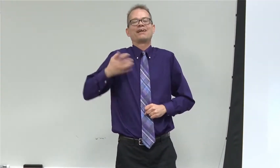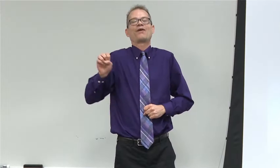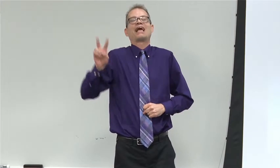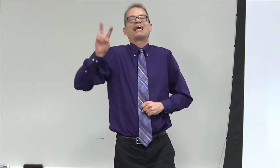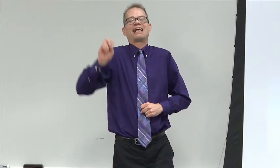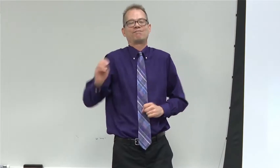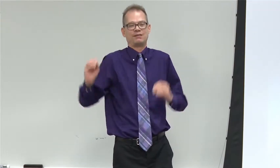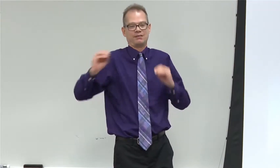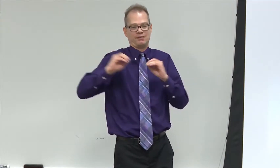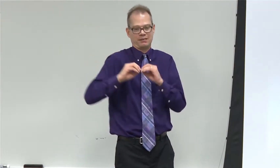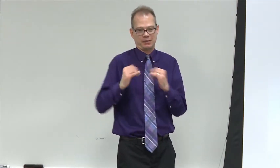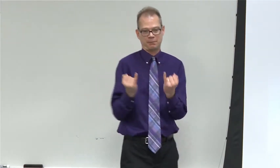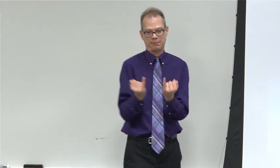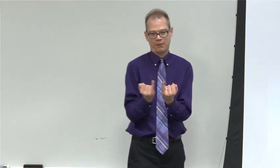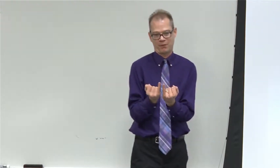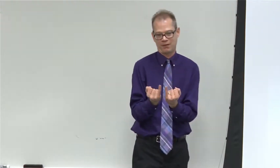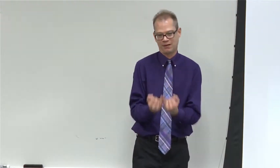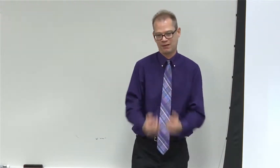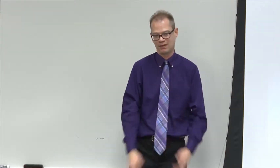So that increased my feeling of isolation even more.